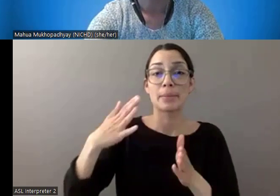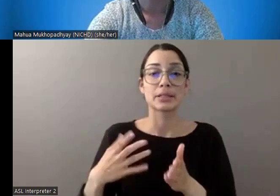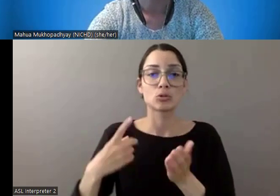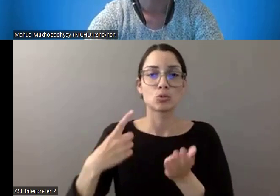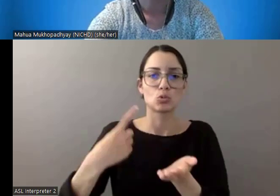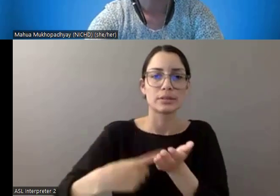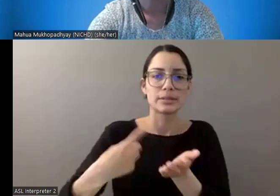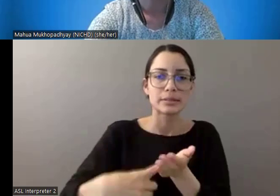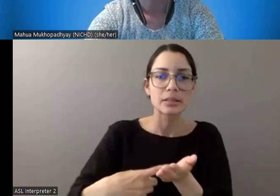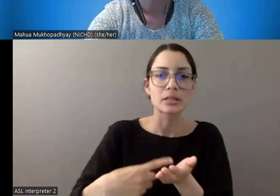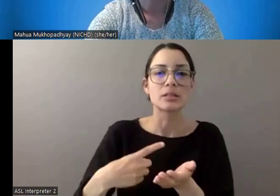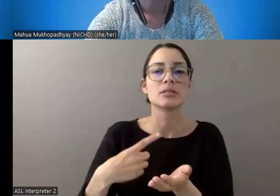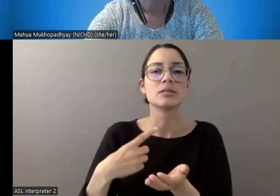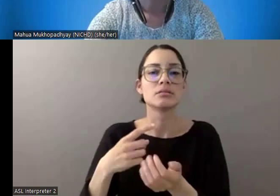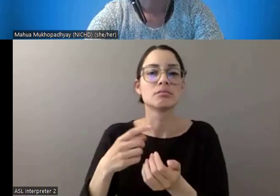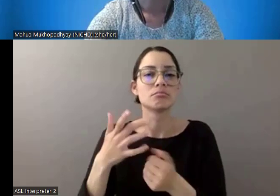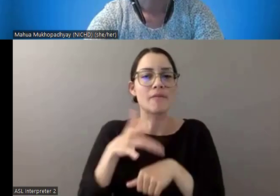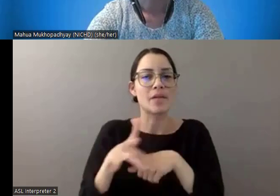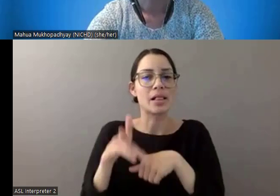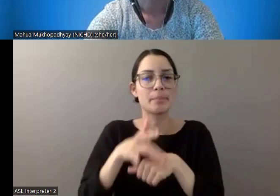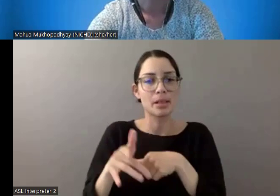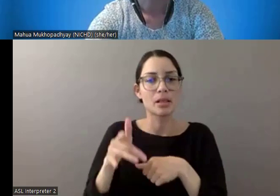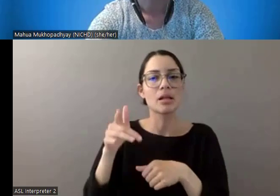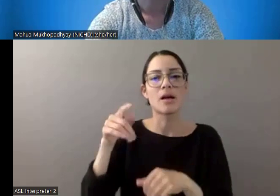including underrepresented minority.